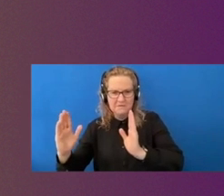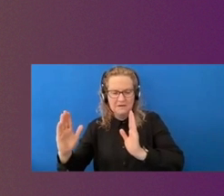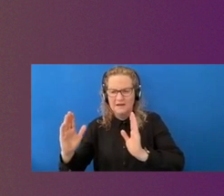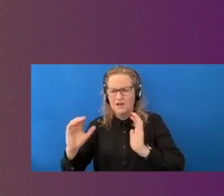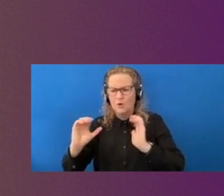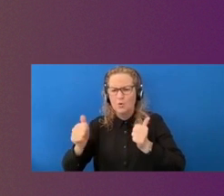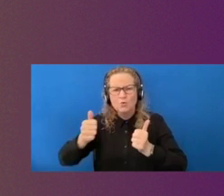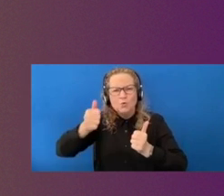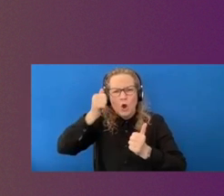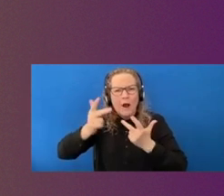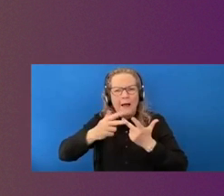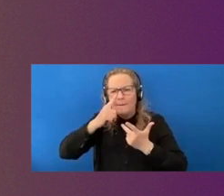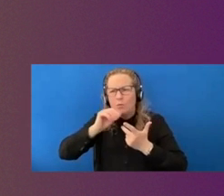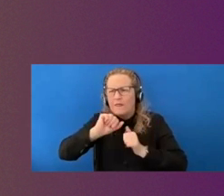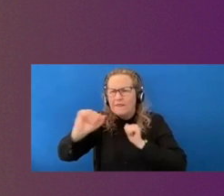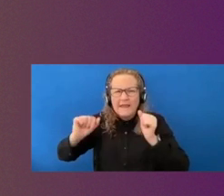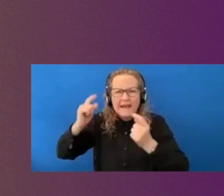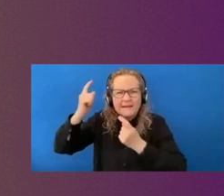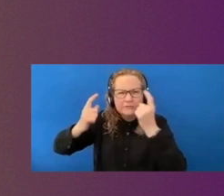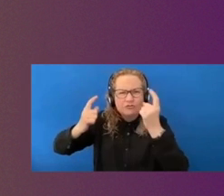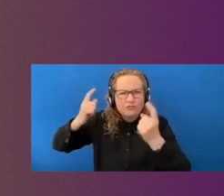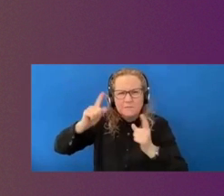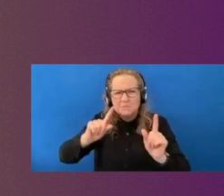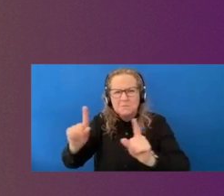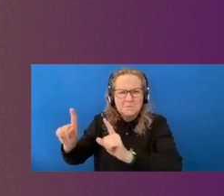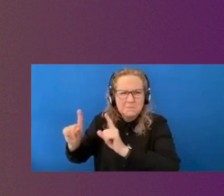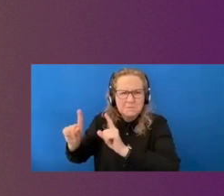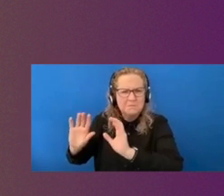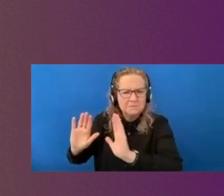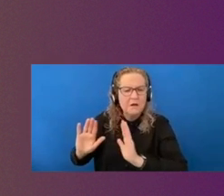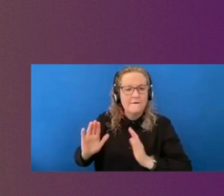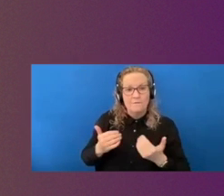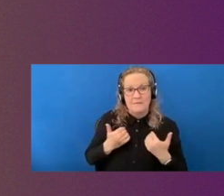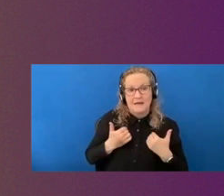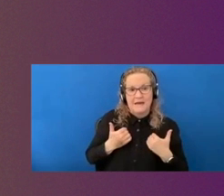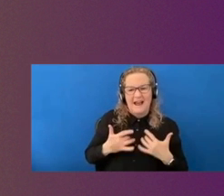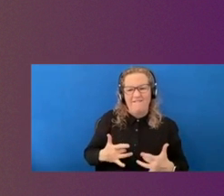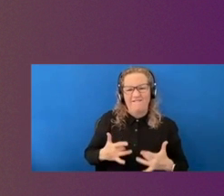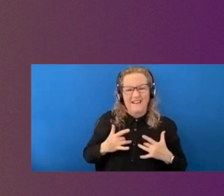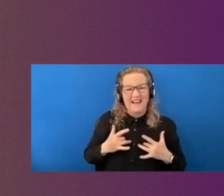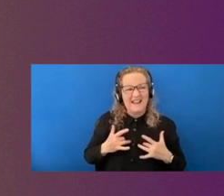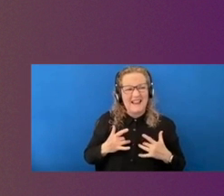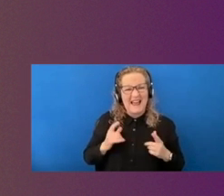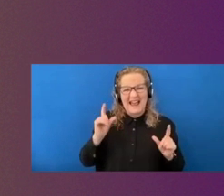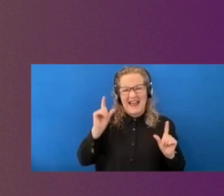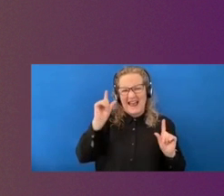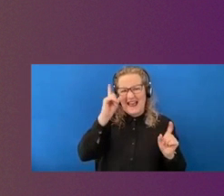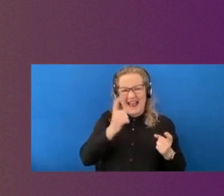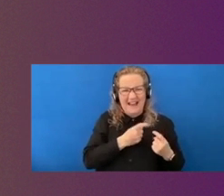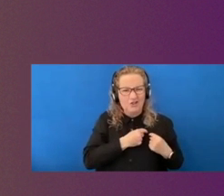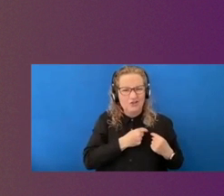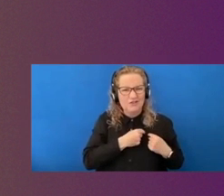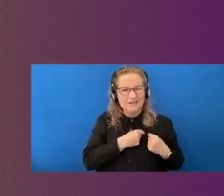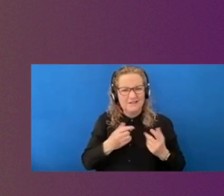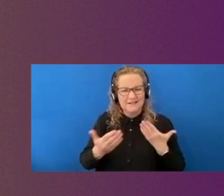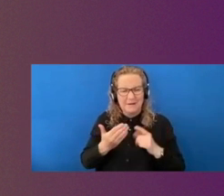um moving forward for myself i'm pretty anxious more than ever i'd have to say more than in 2020